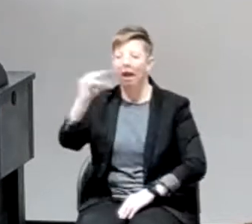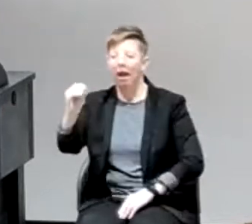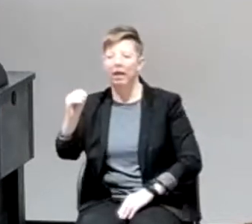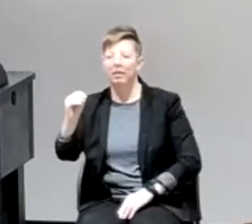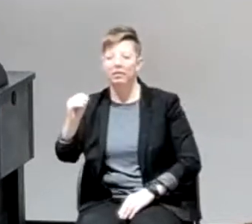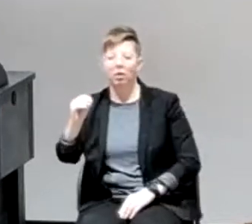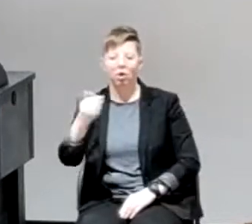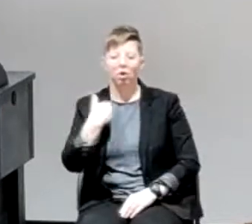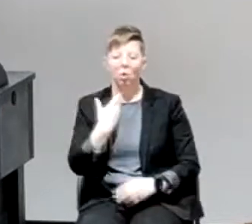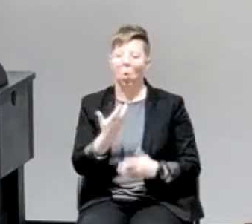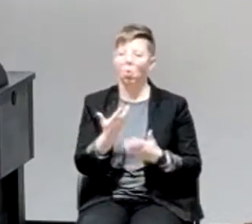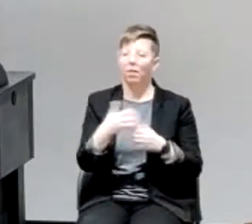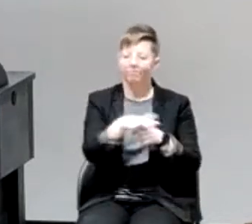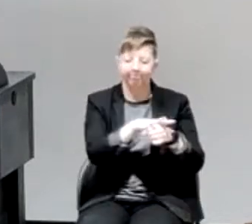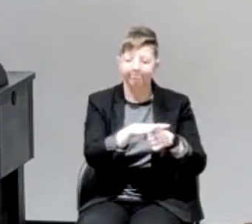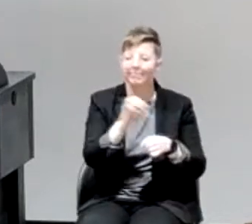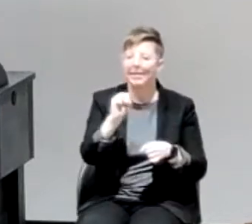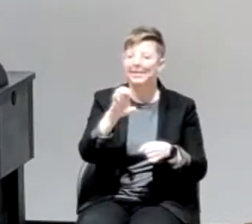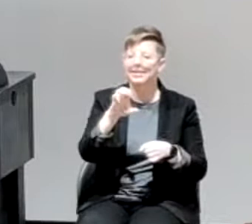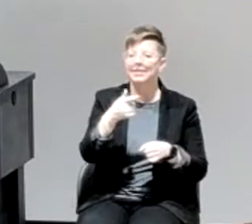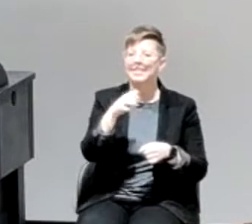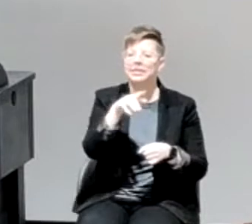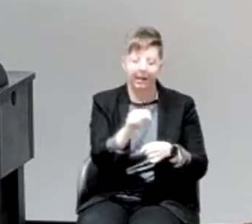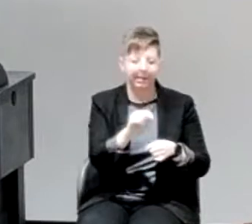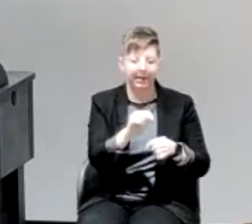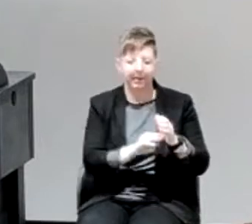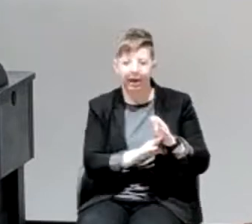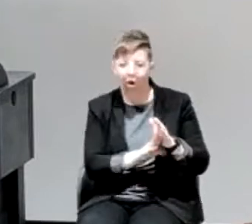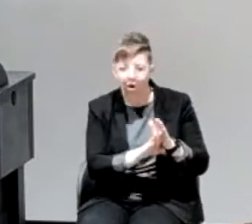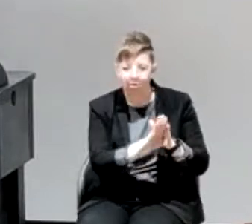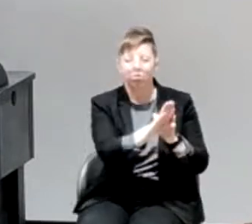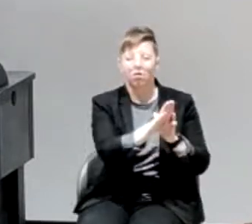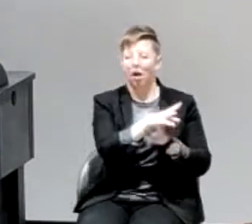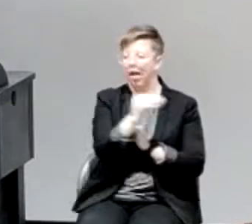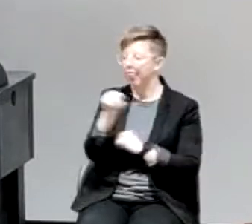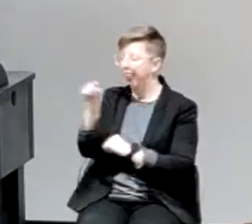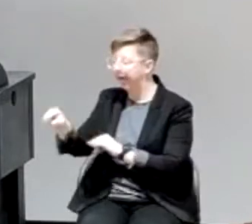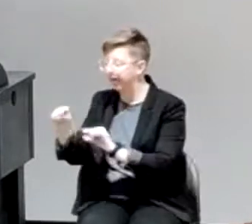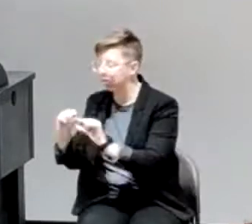And so I reflect on Richard's wisdom a lot when we start to talk about